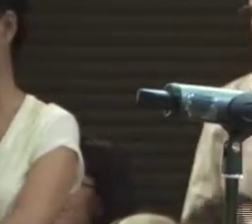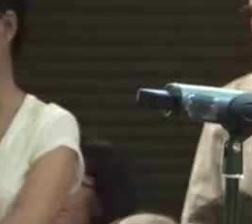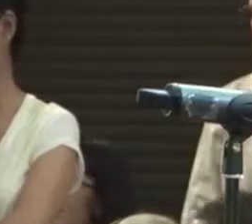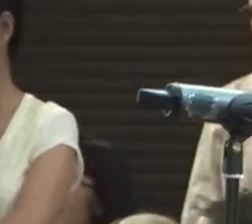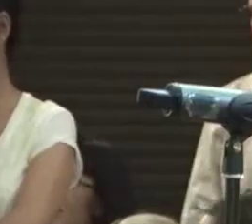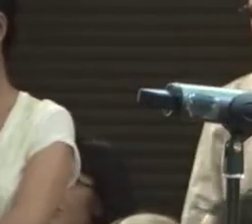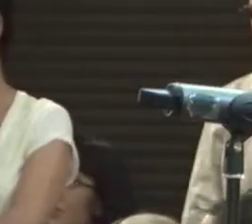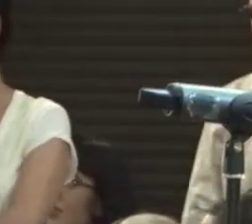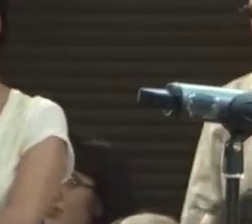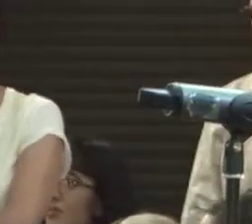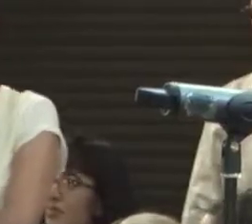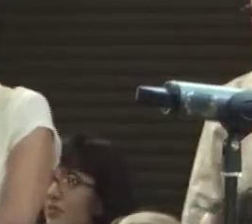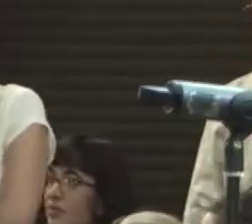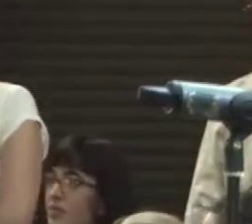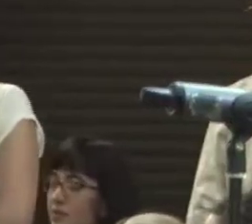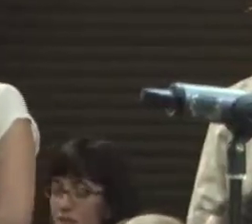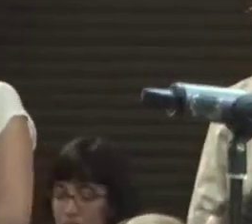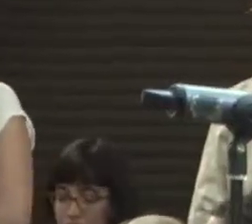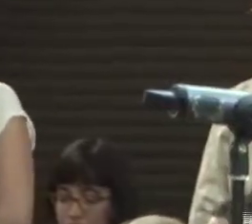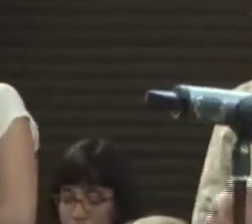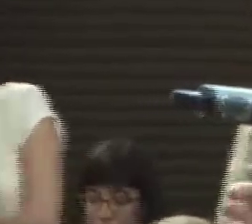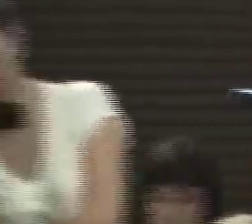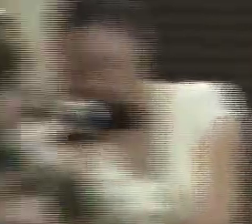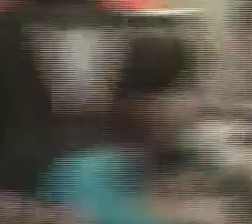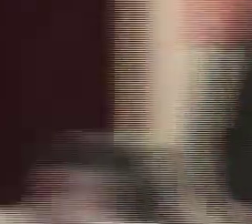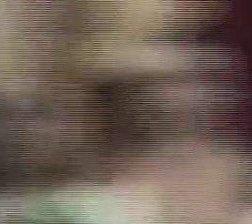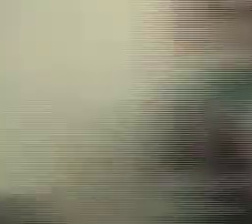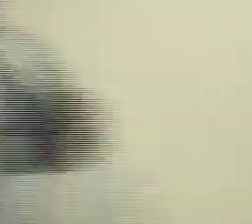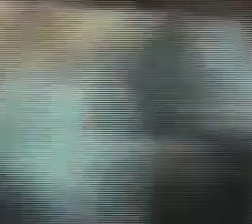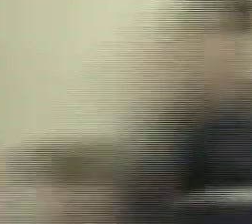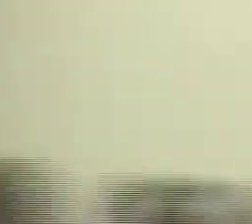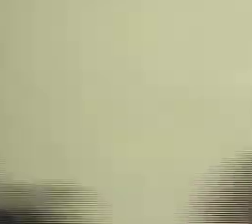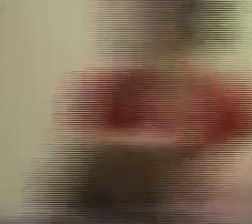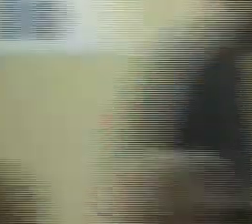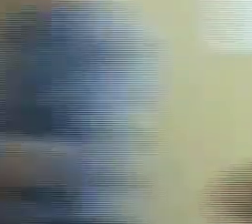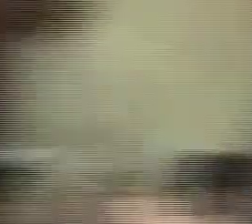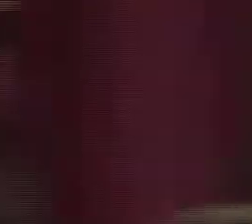Um, is chemicals.